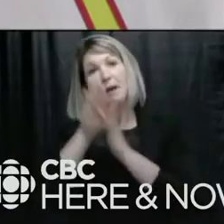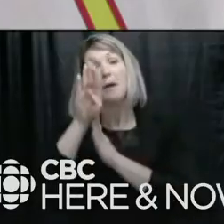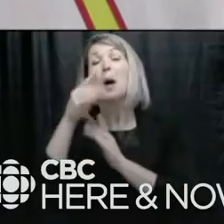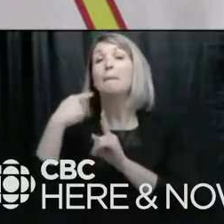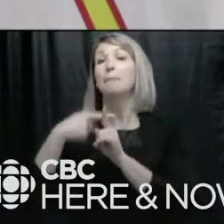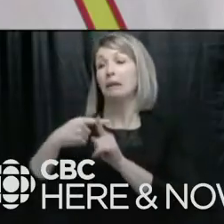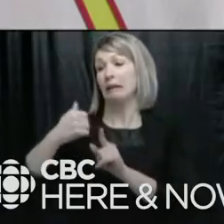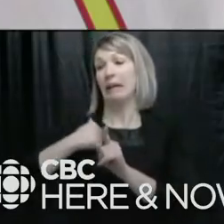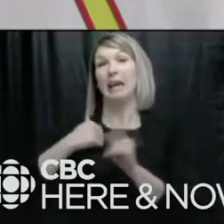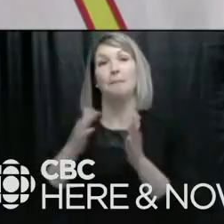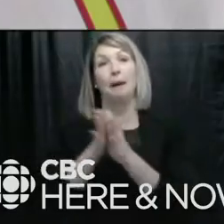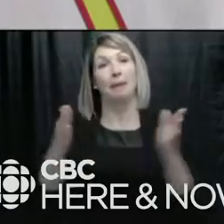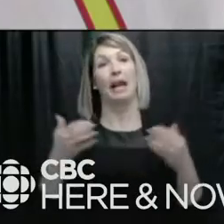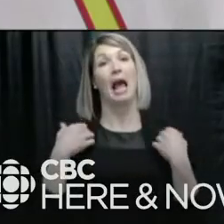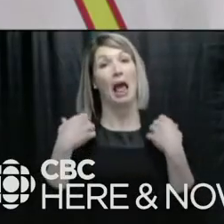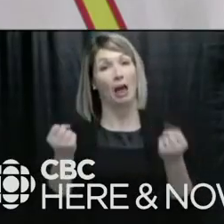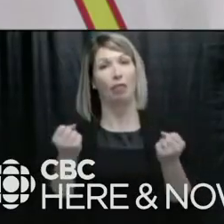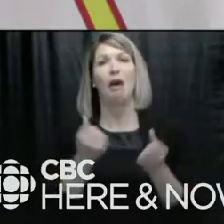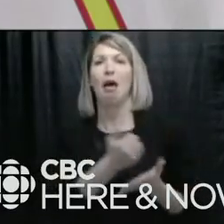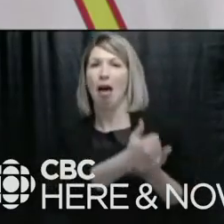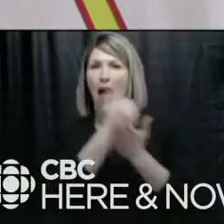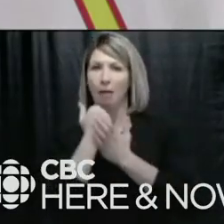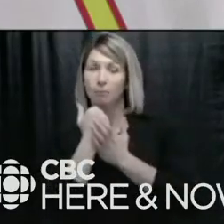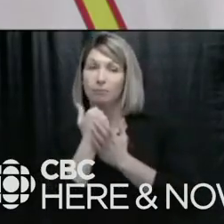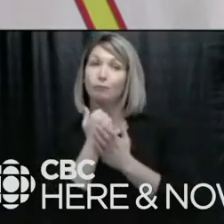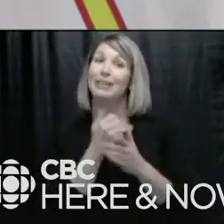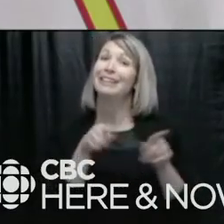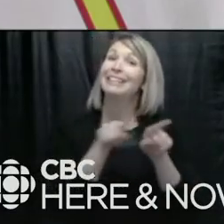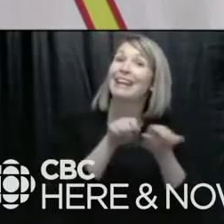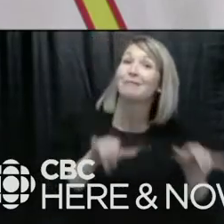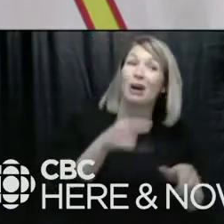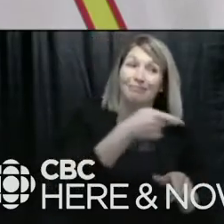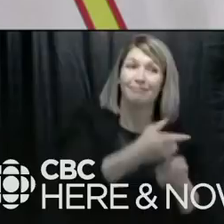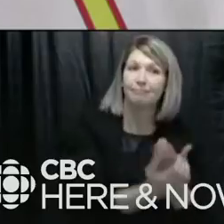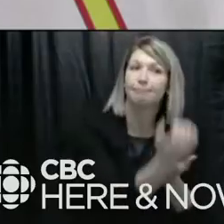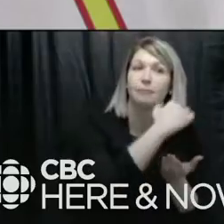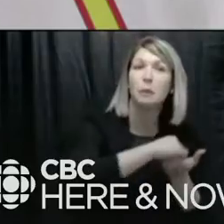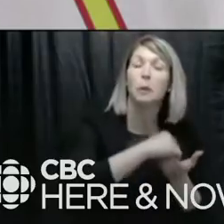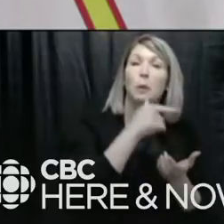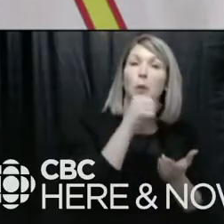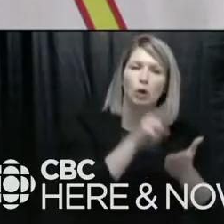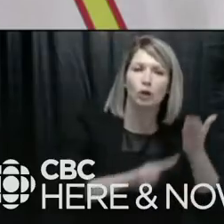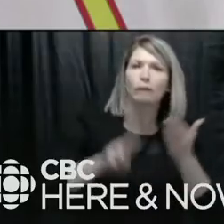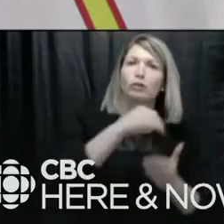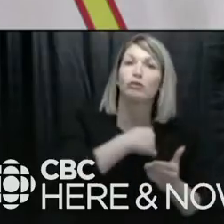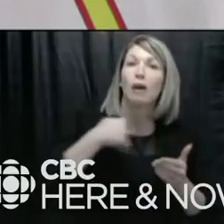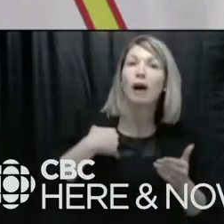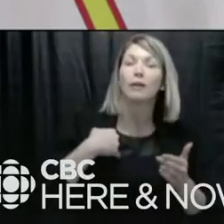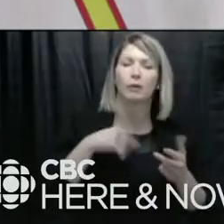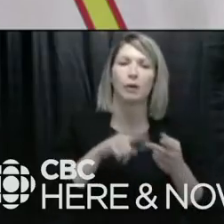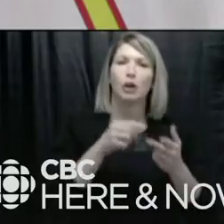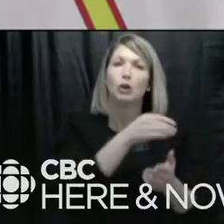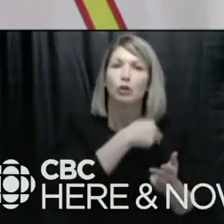PUBLIC-HEALTH AGENCY OF CANADA. THEY ENGAGE WITH THE UNIVERSITY